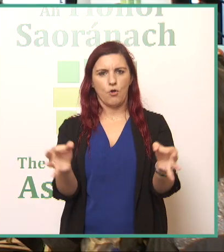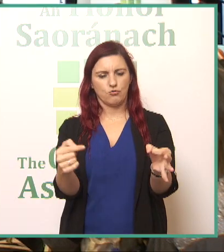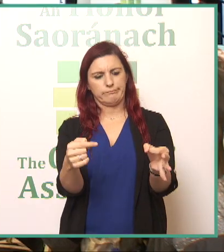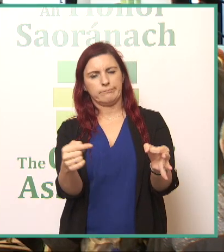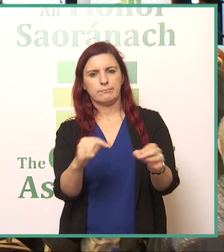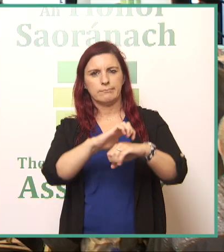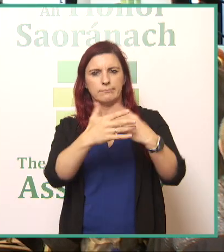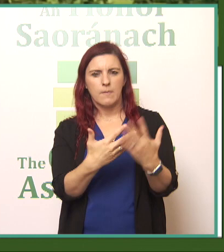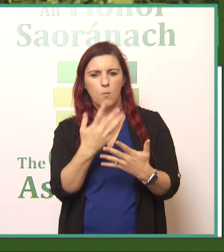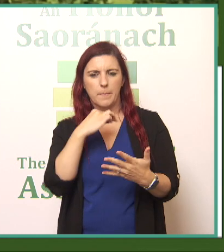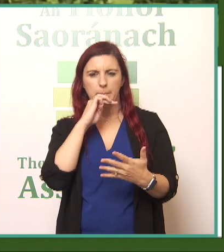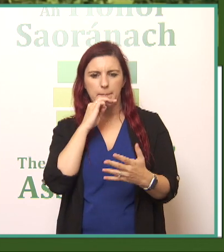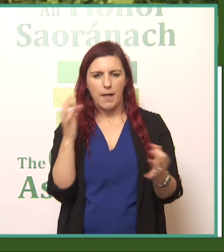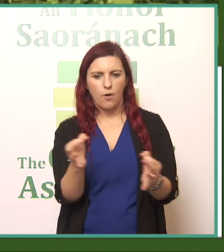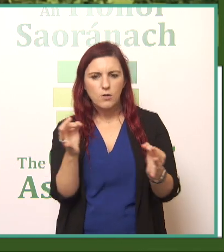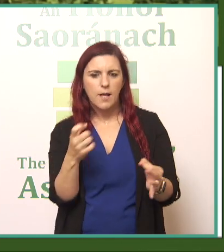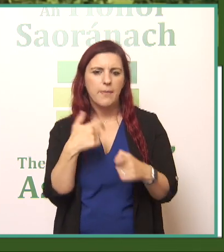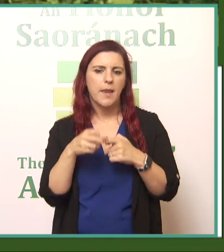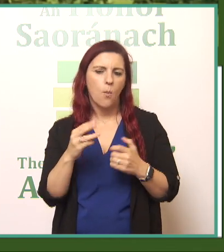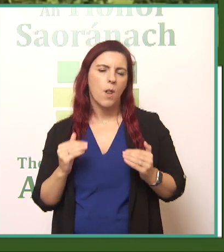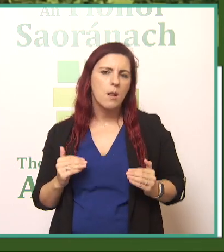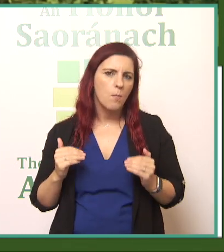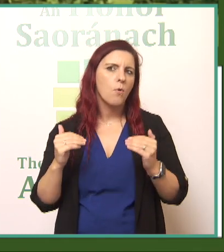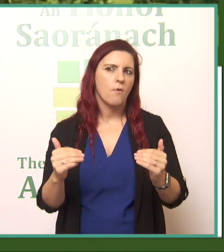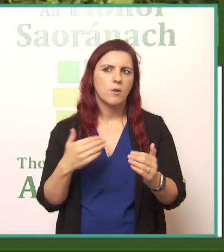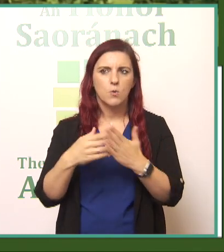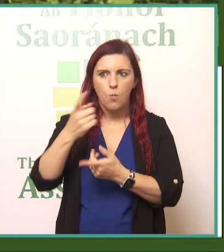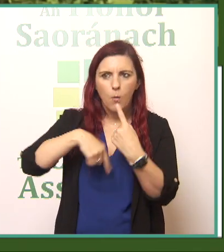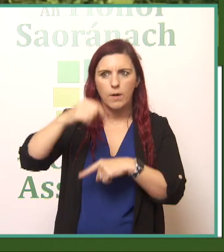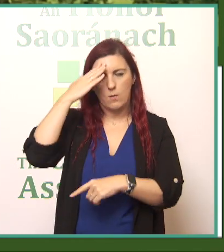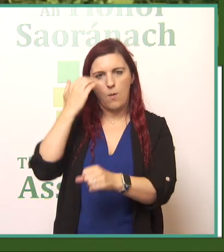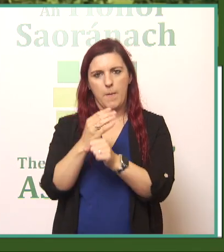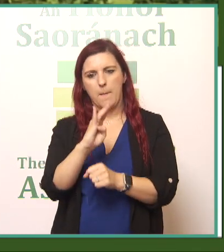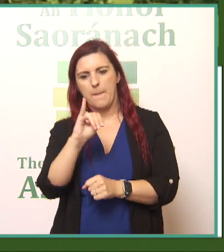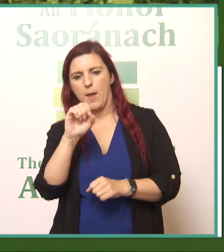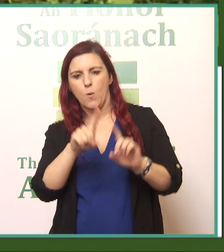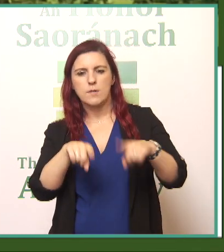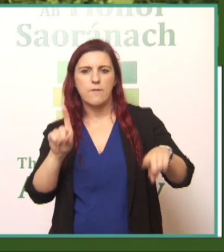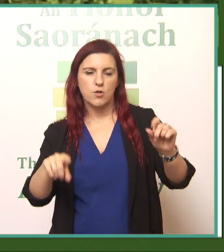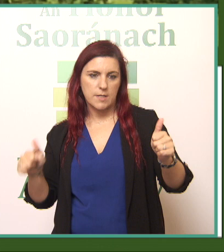and then I'll move on to I suppose what we know about the biodiversity supported by agriculture